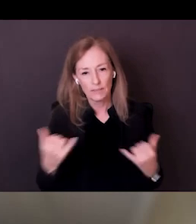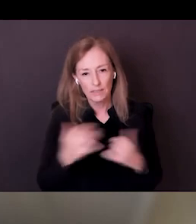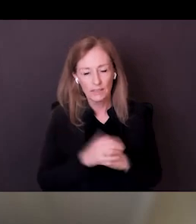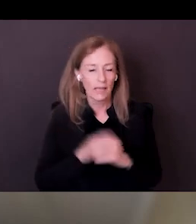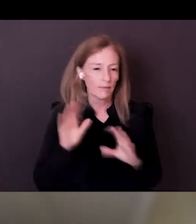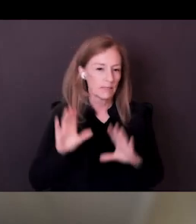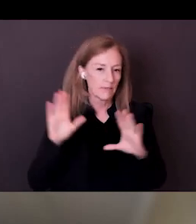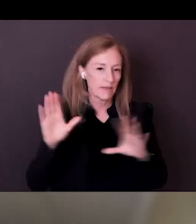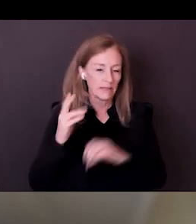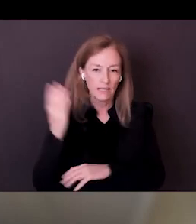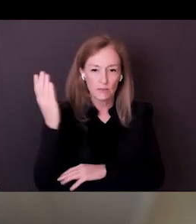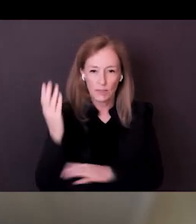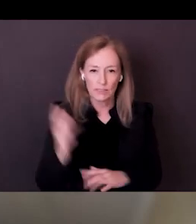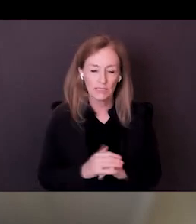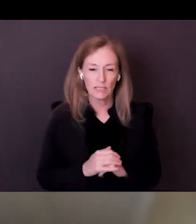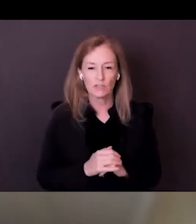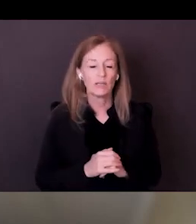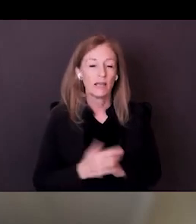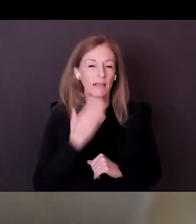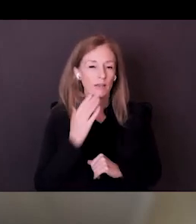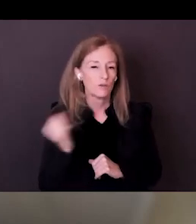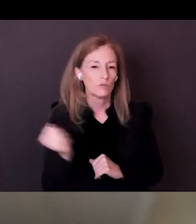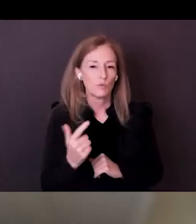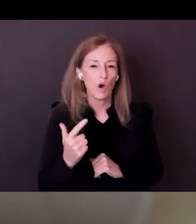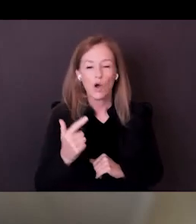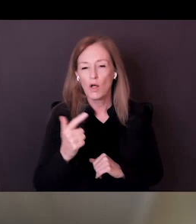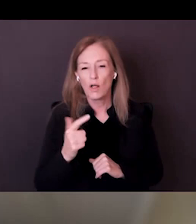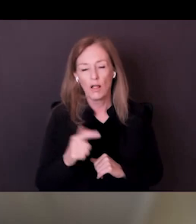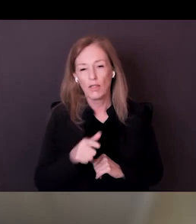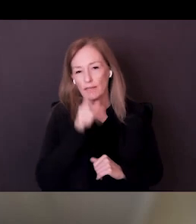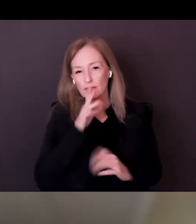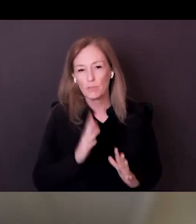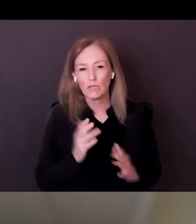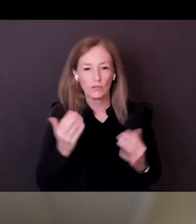PRESENTATION. THANK YOU TO ALL OF THE SPEAKERS WHO ARE HERE WITH US TODAY.